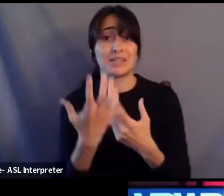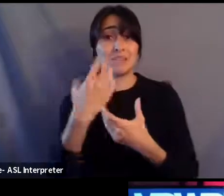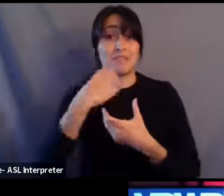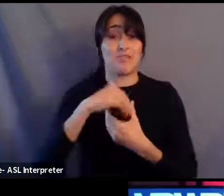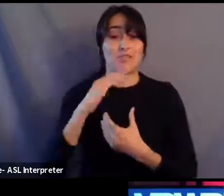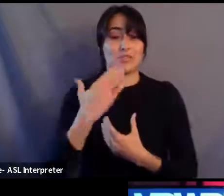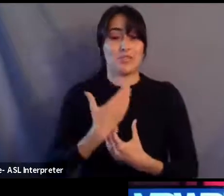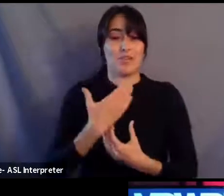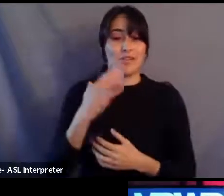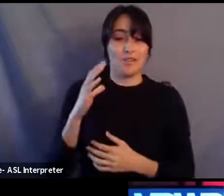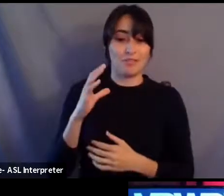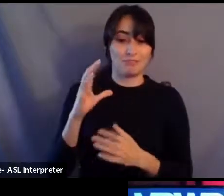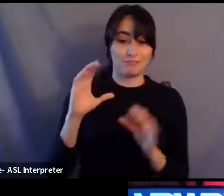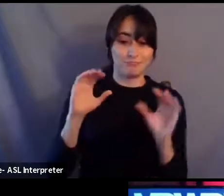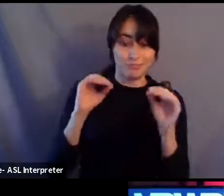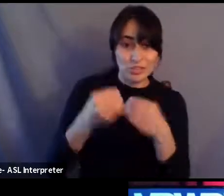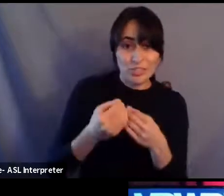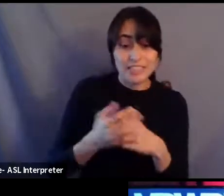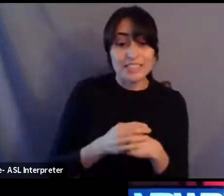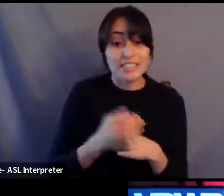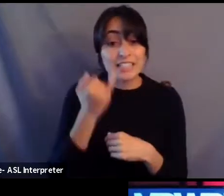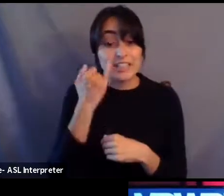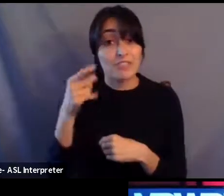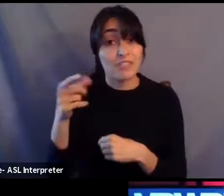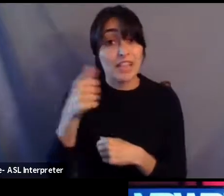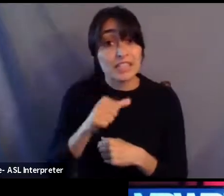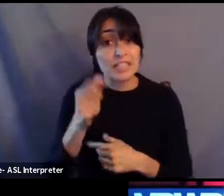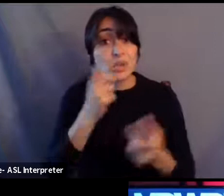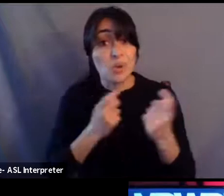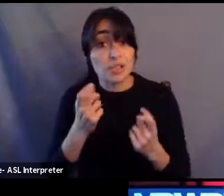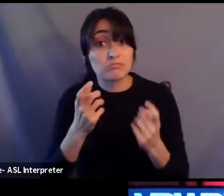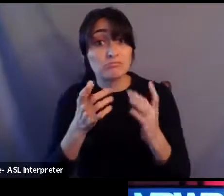they are moderating the chat and making sure everybody adheres to the code of conduct.